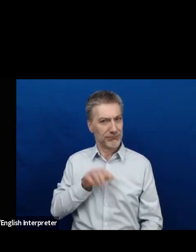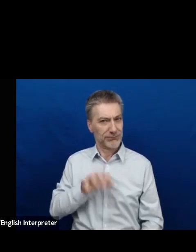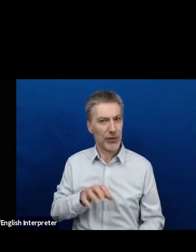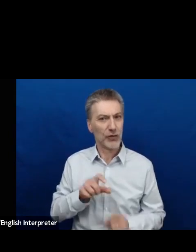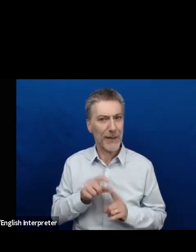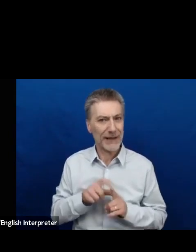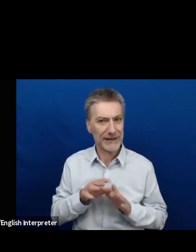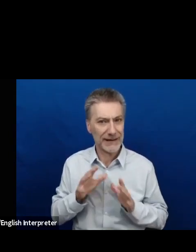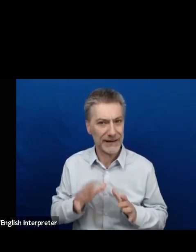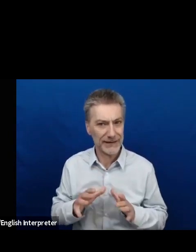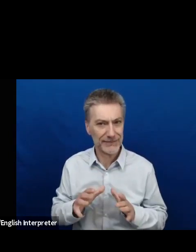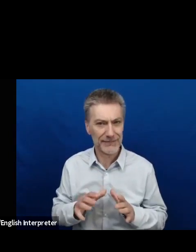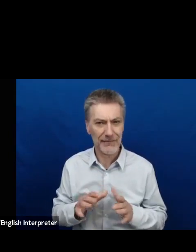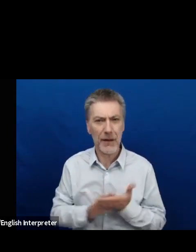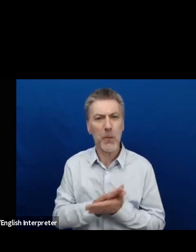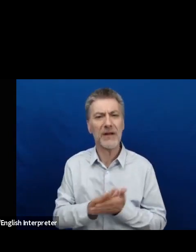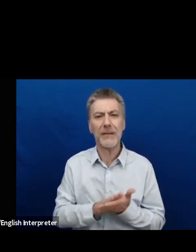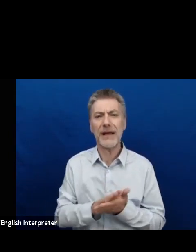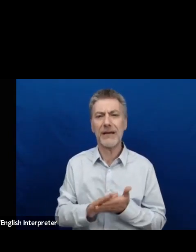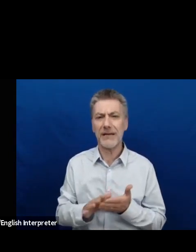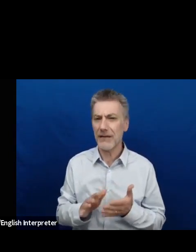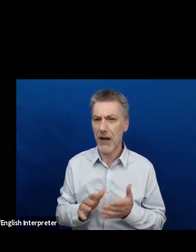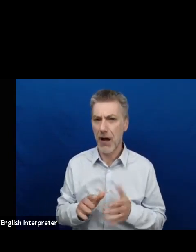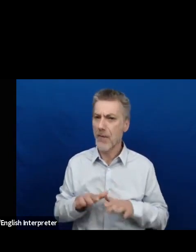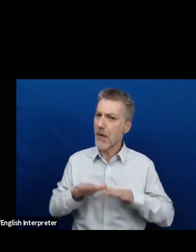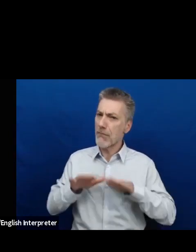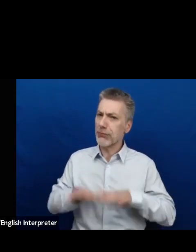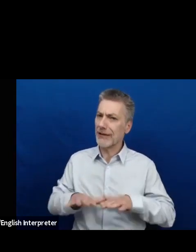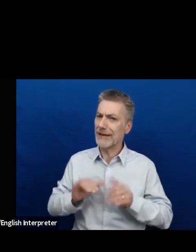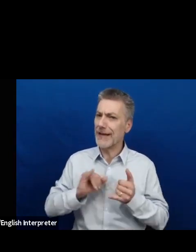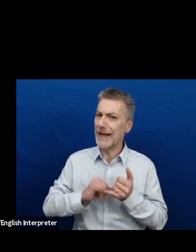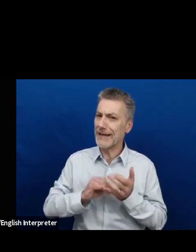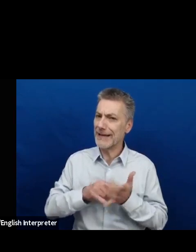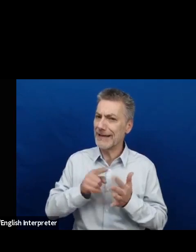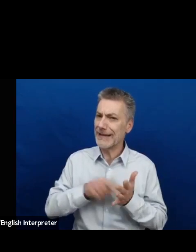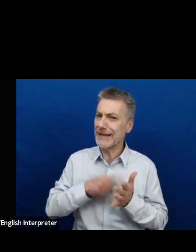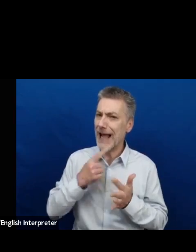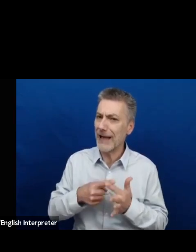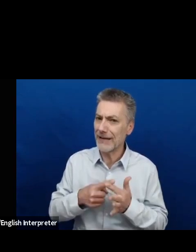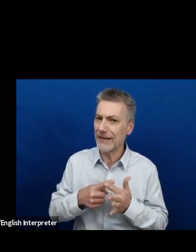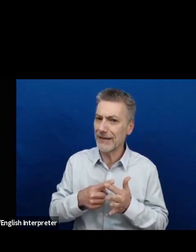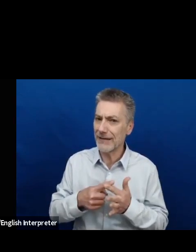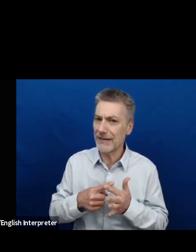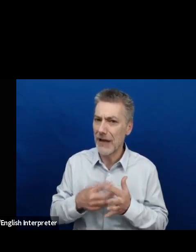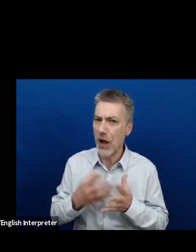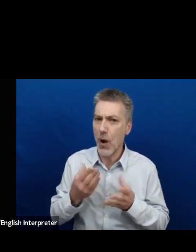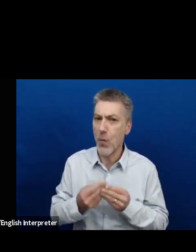to constitute the British state. By the late eighteenth century in the